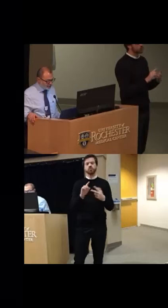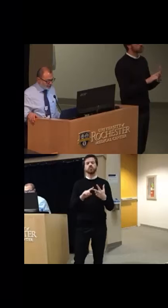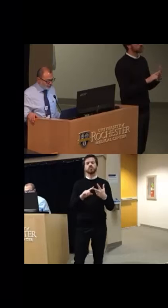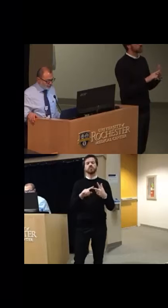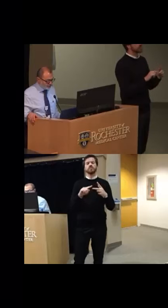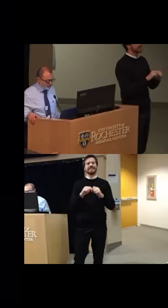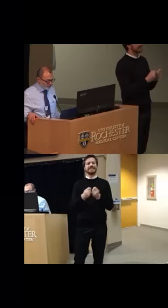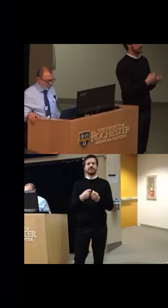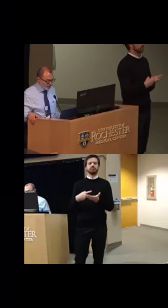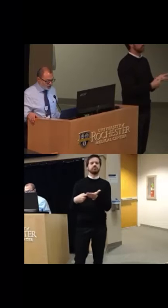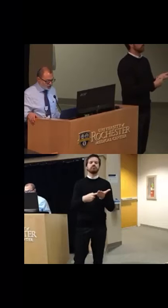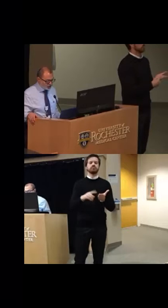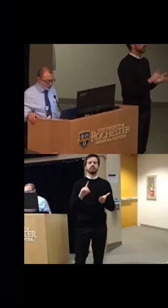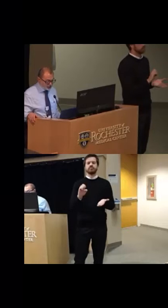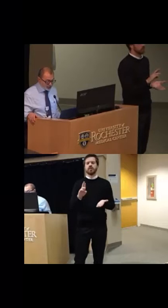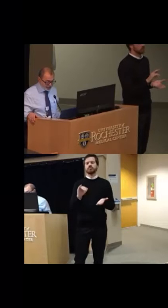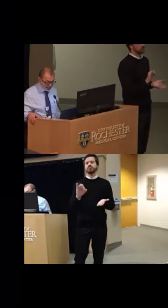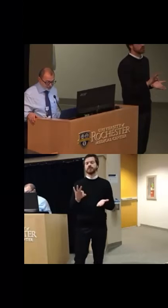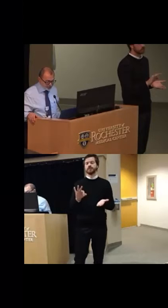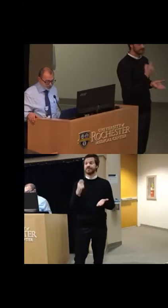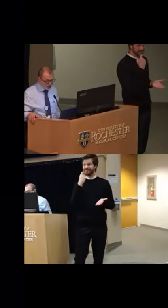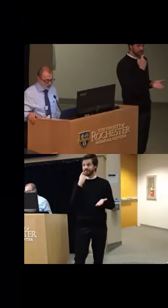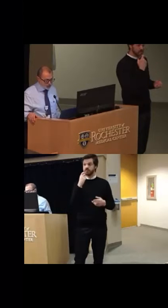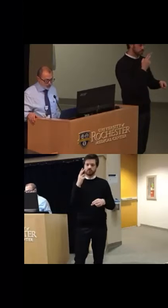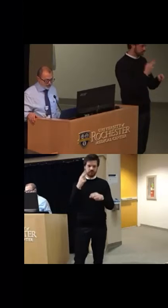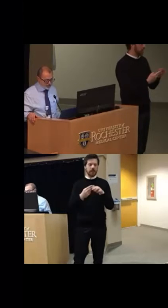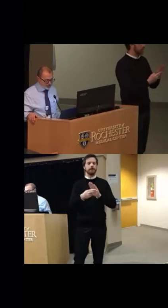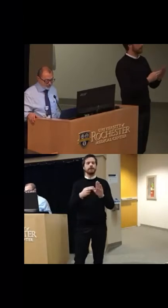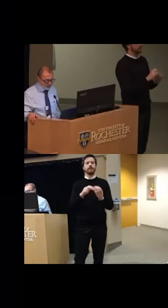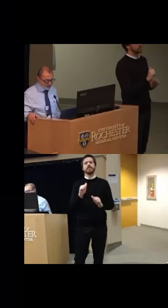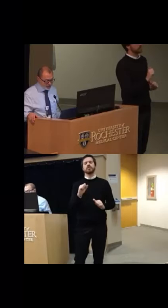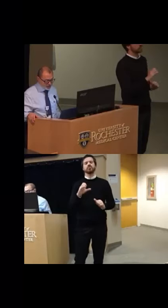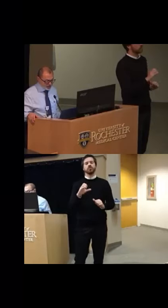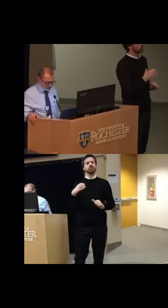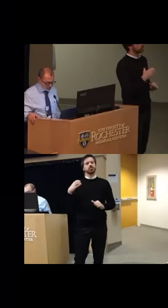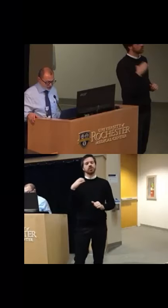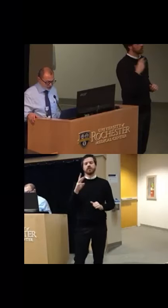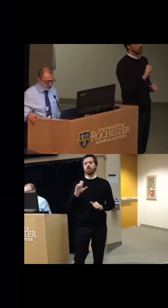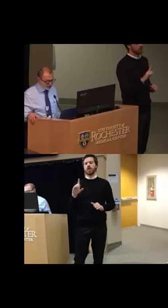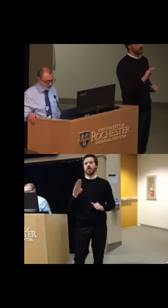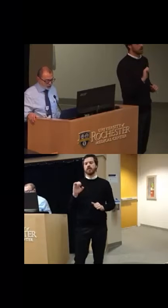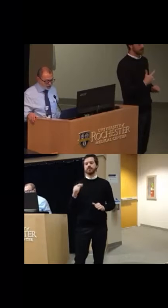debrief She was recently named associate chief of well-being uh sorry associate